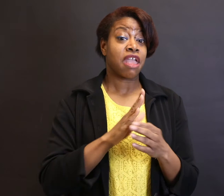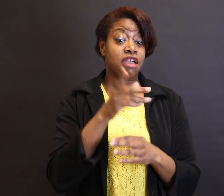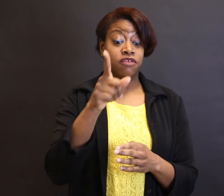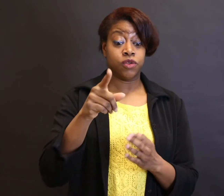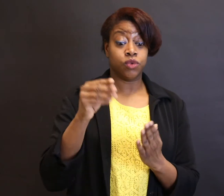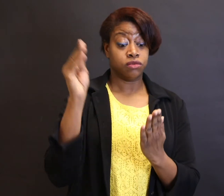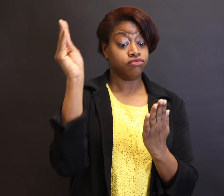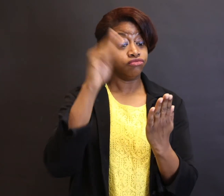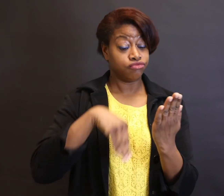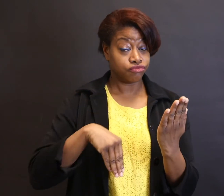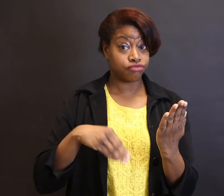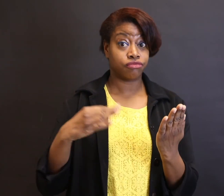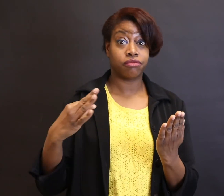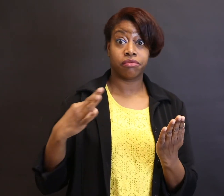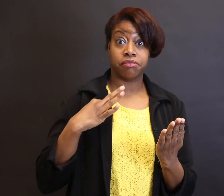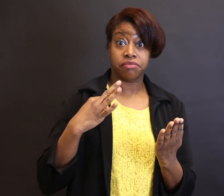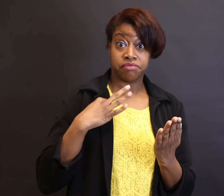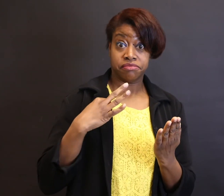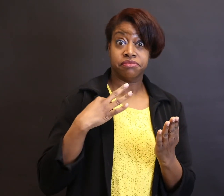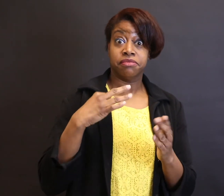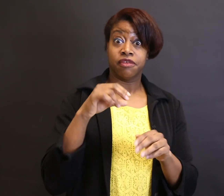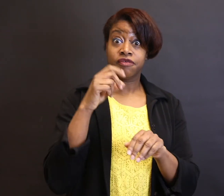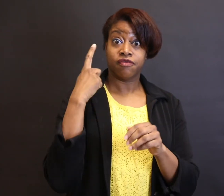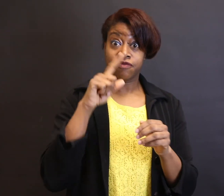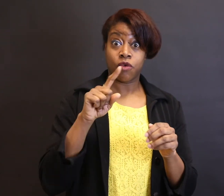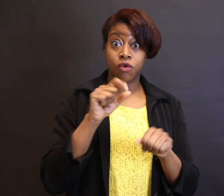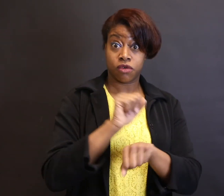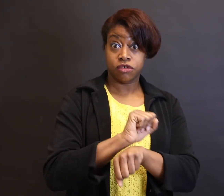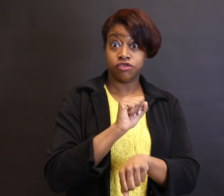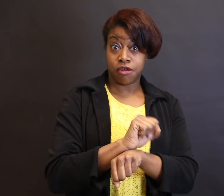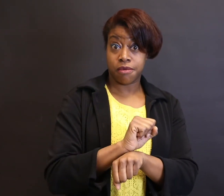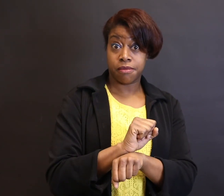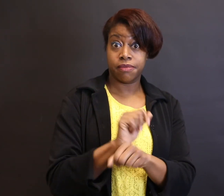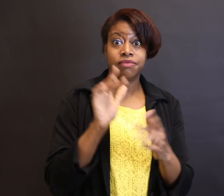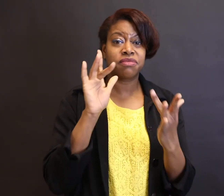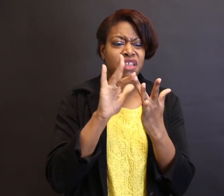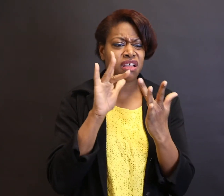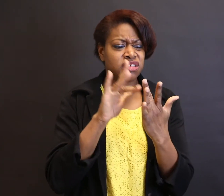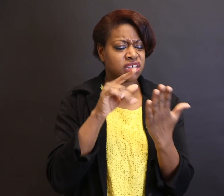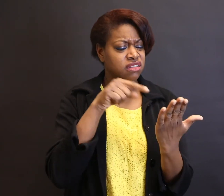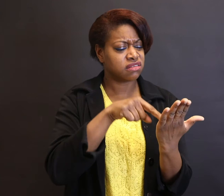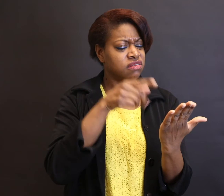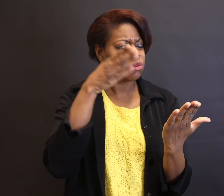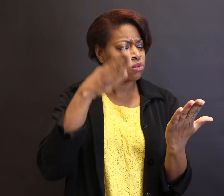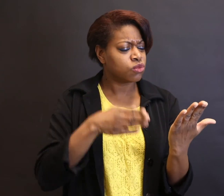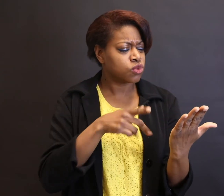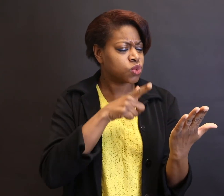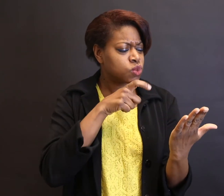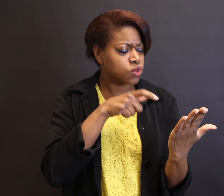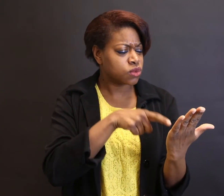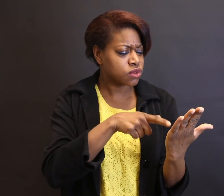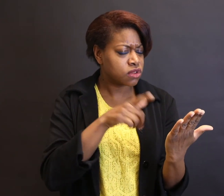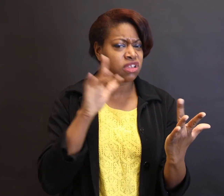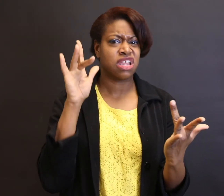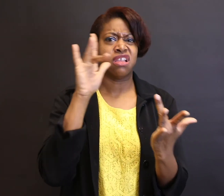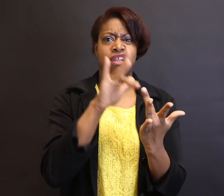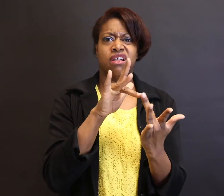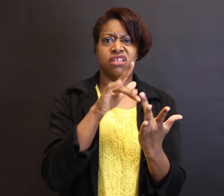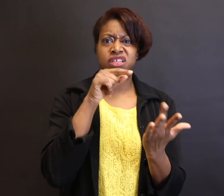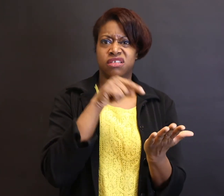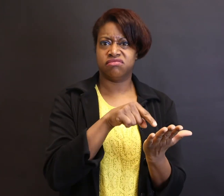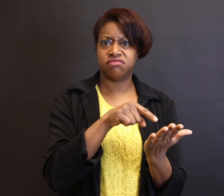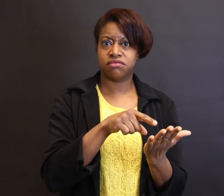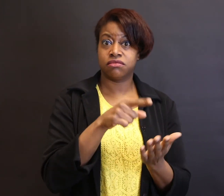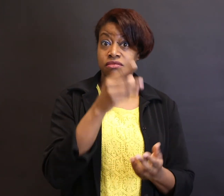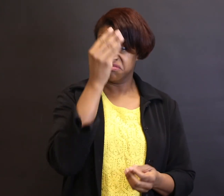After you apply for the position, contact the individual listed in the job posting.